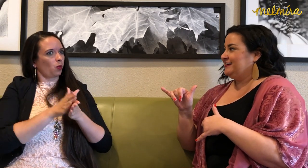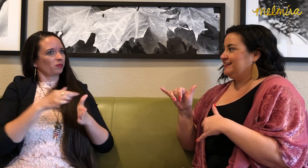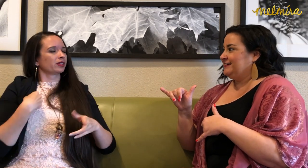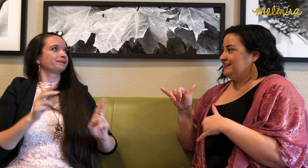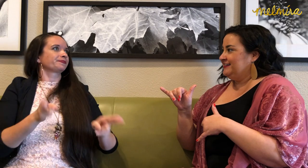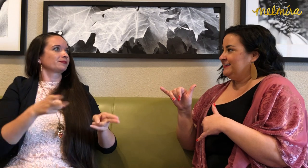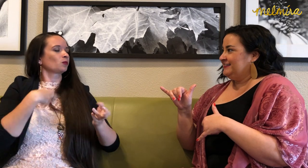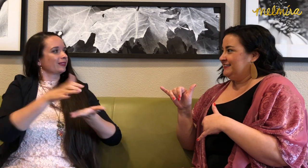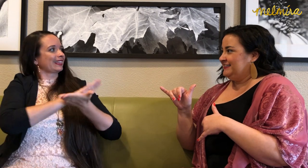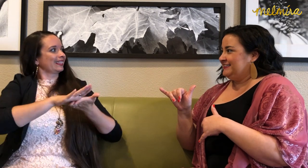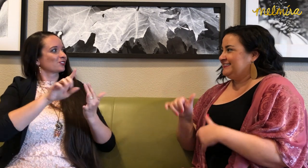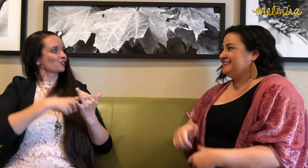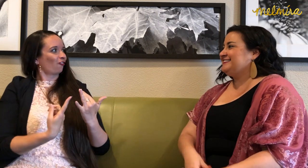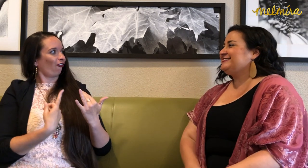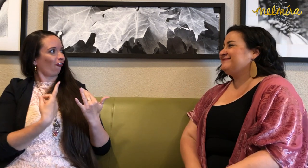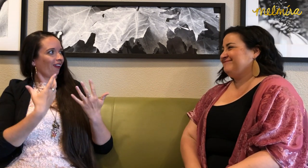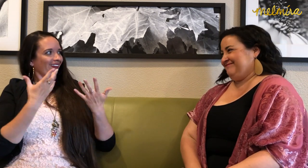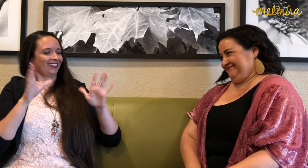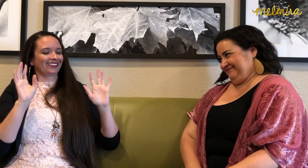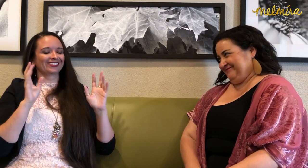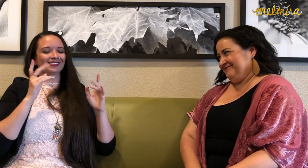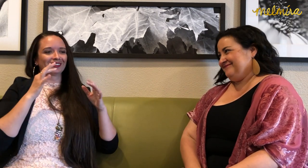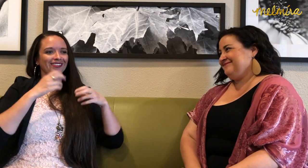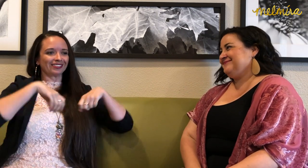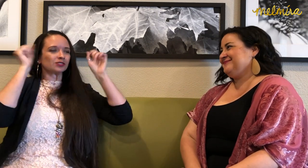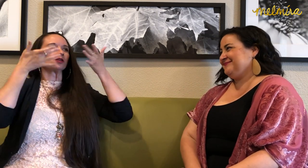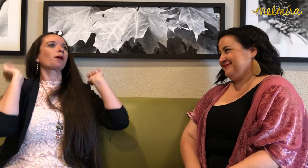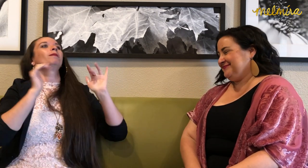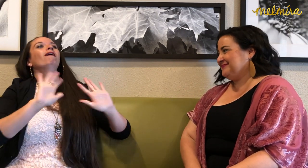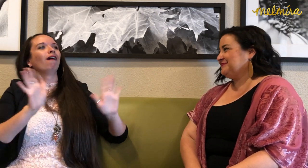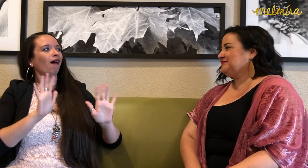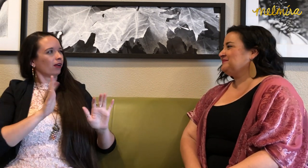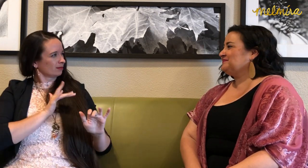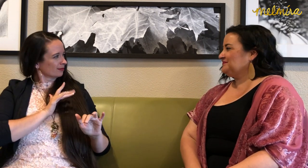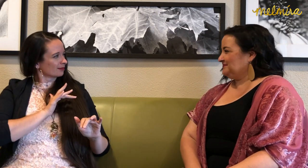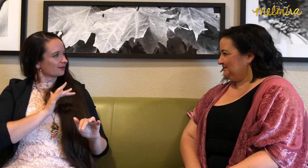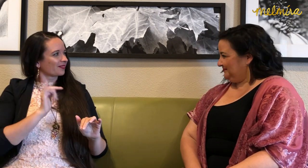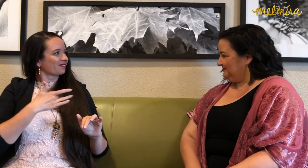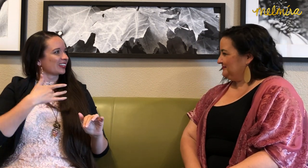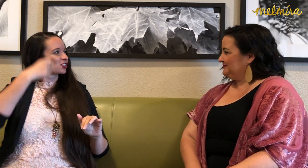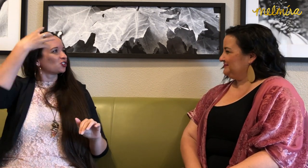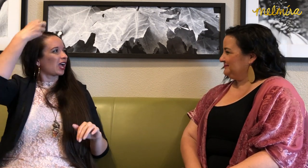It also motivated me to hurry up and have a clean start. After I shaved it was a relief.